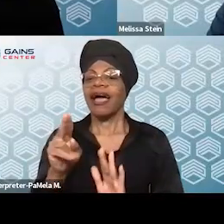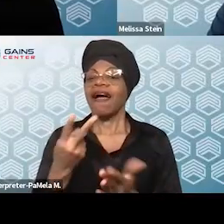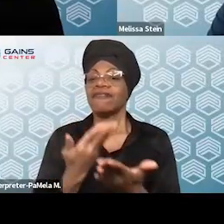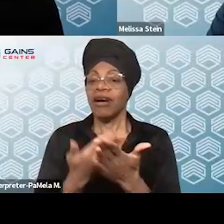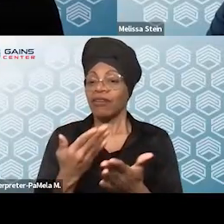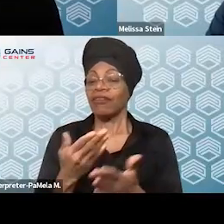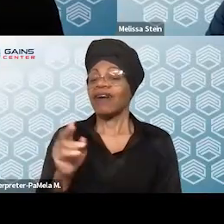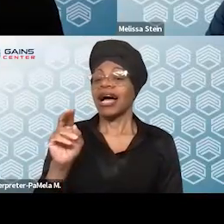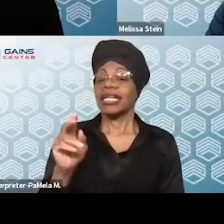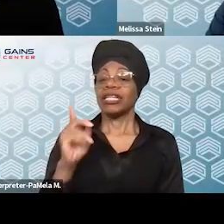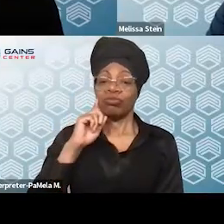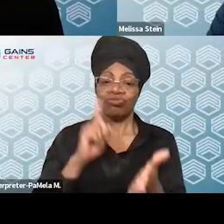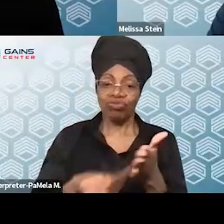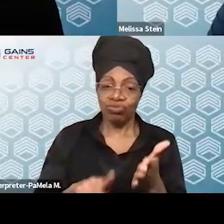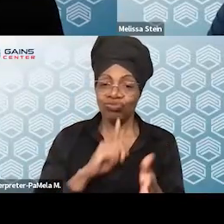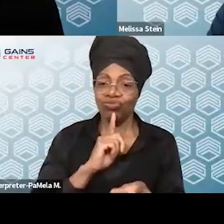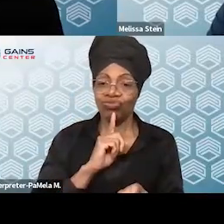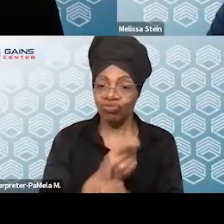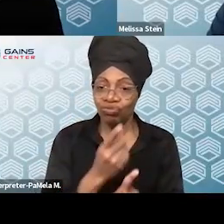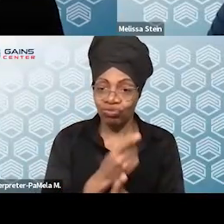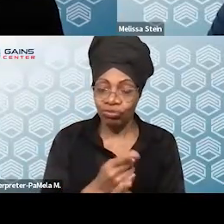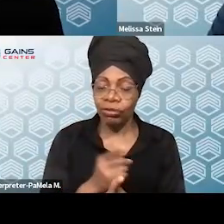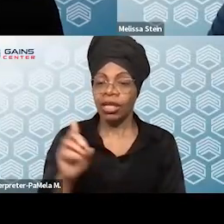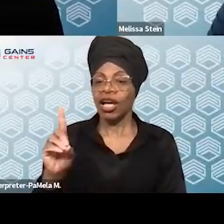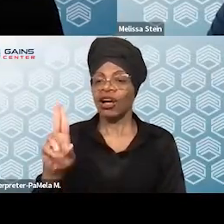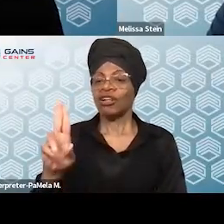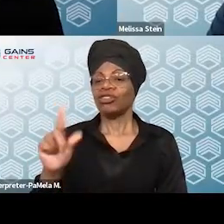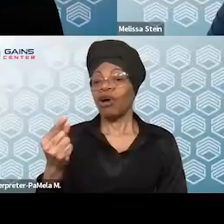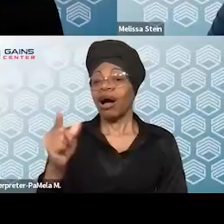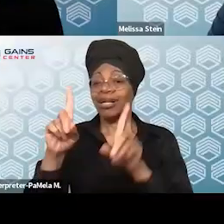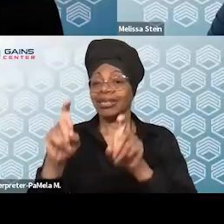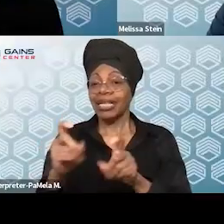then it might significantly cut down on your cost,